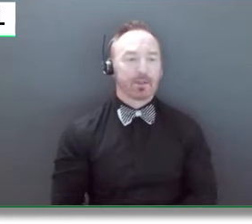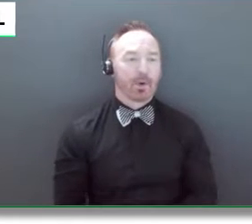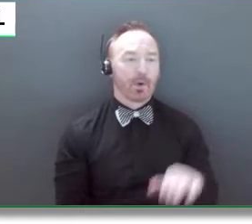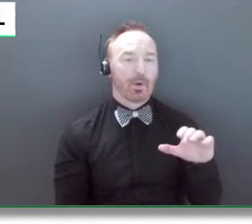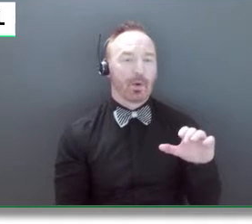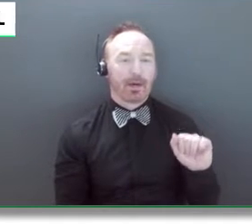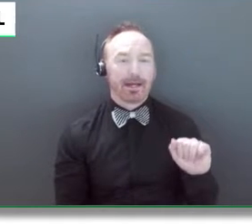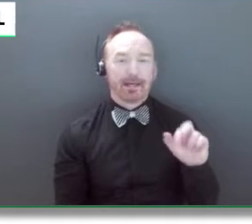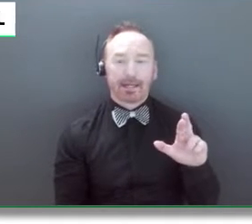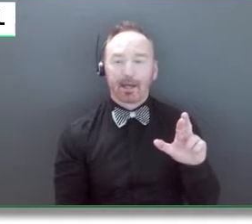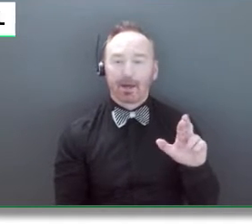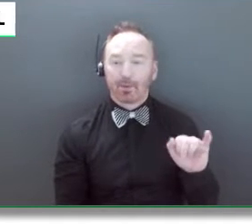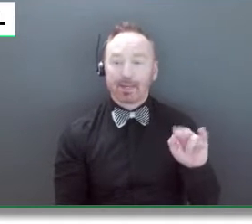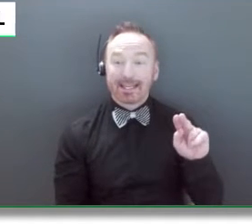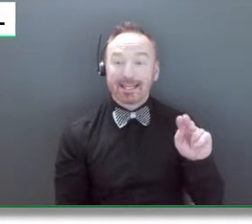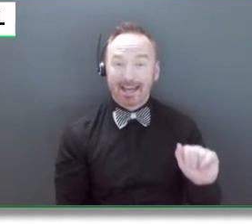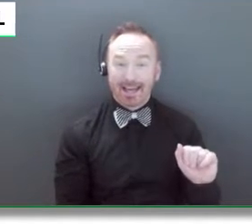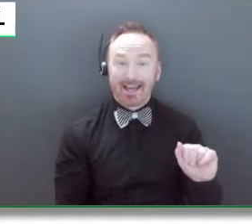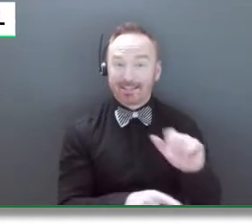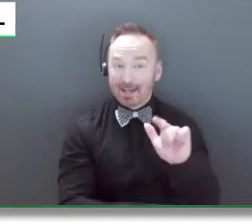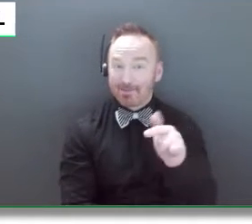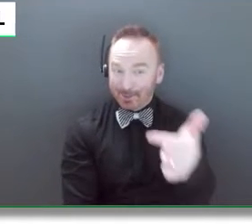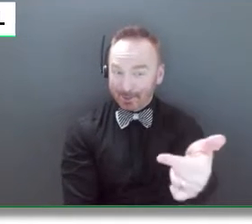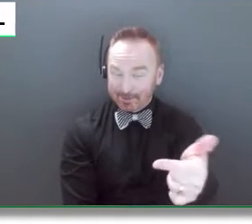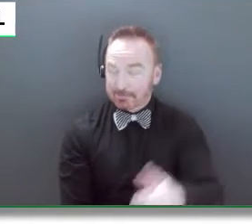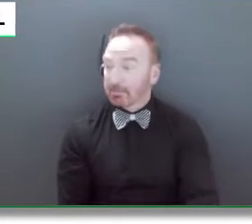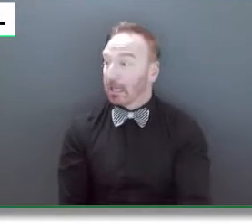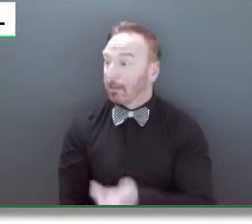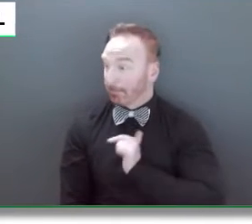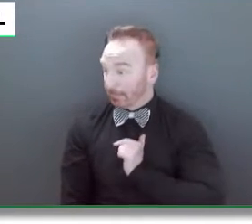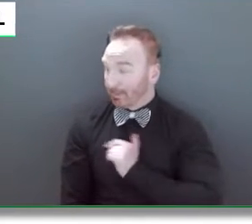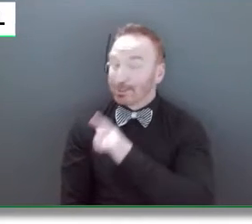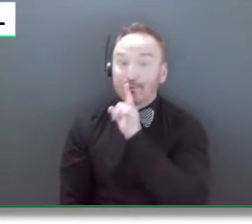Sure I think the big thing to think about is the life